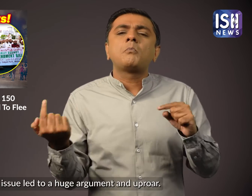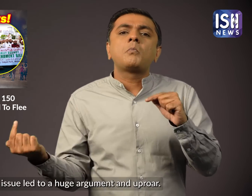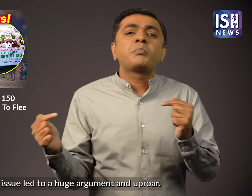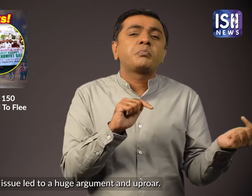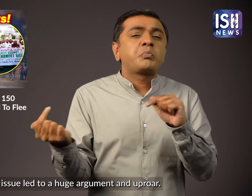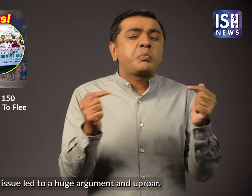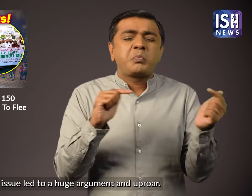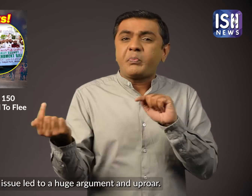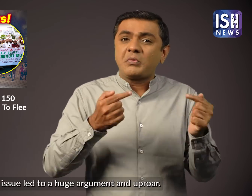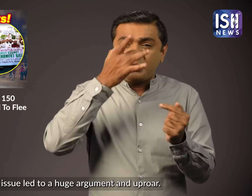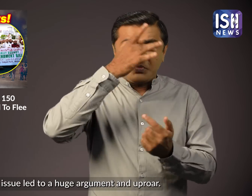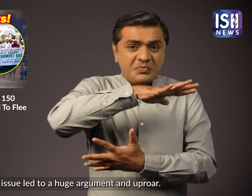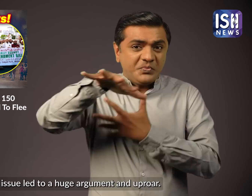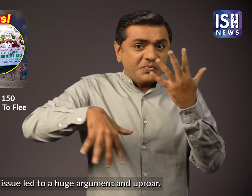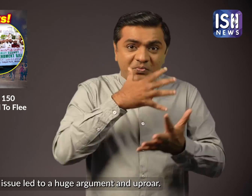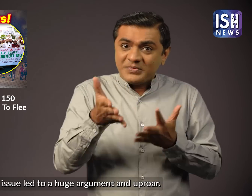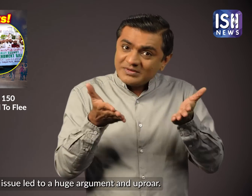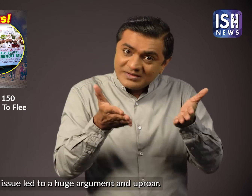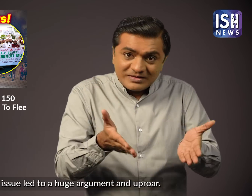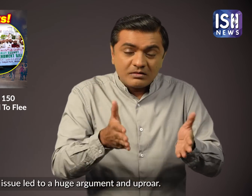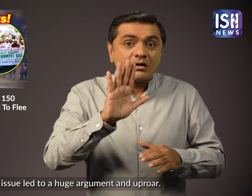The issue led to a huge argument and uproar.